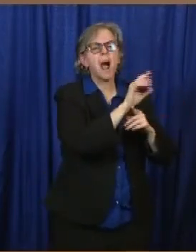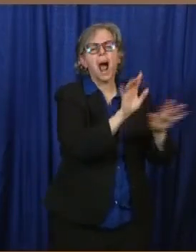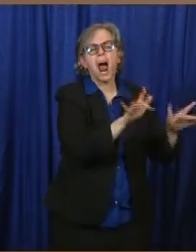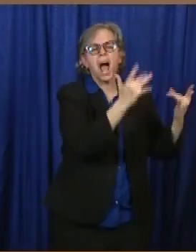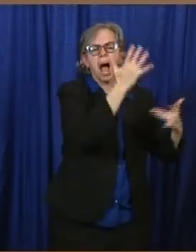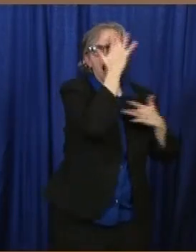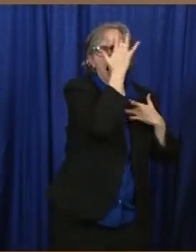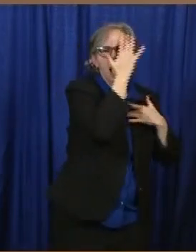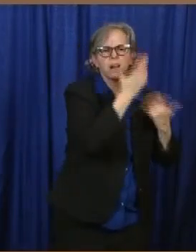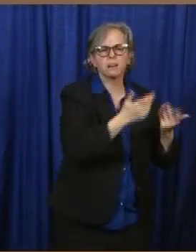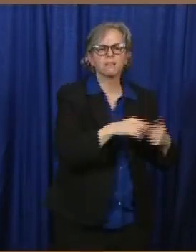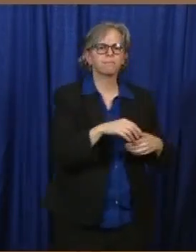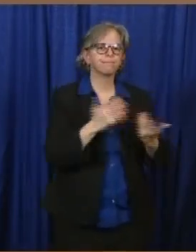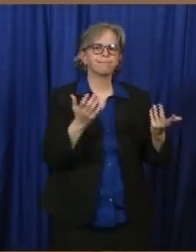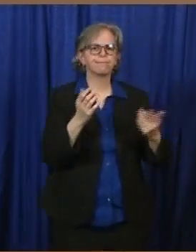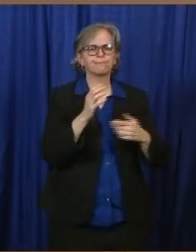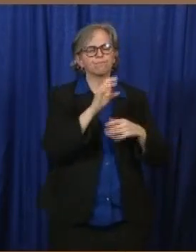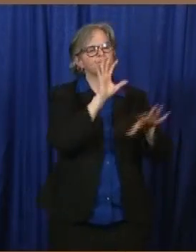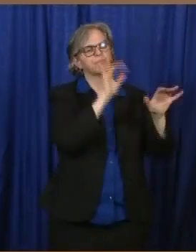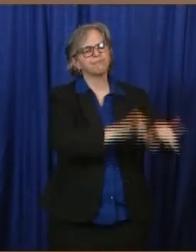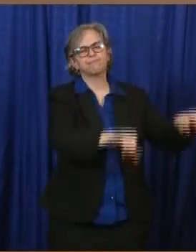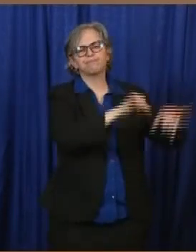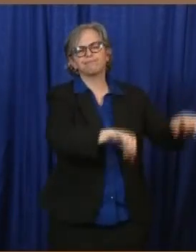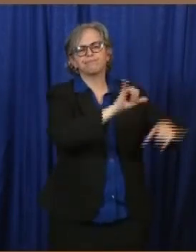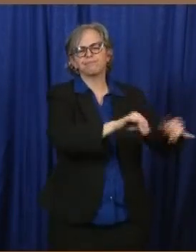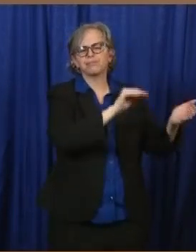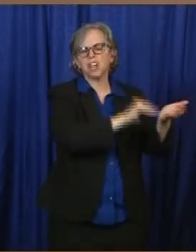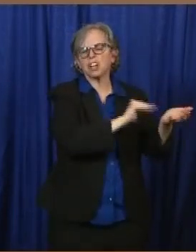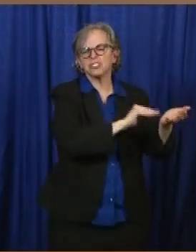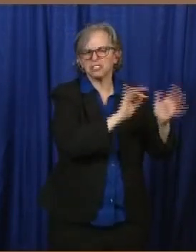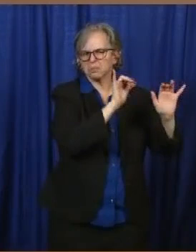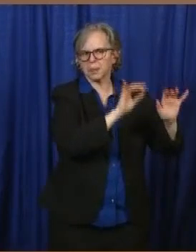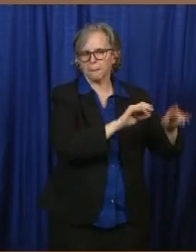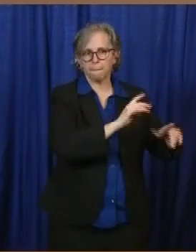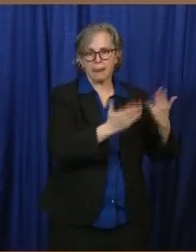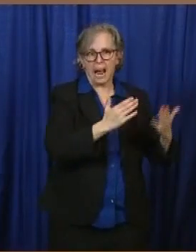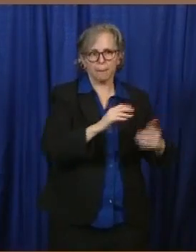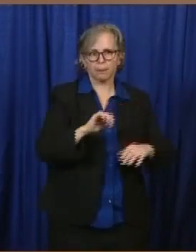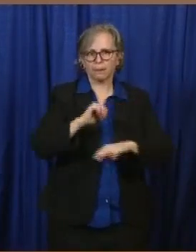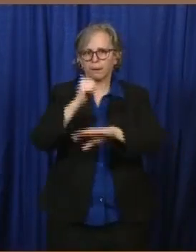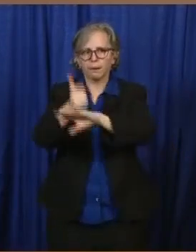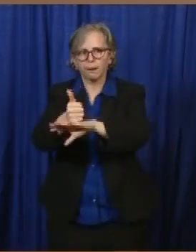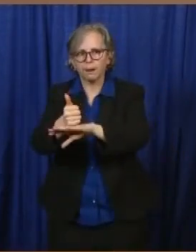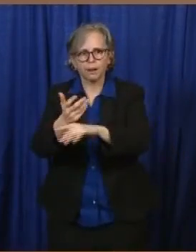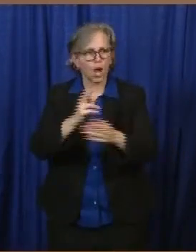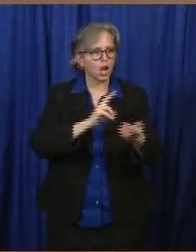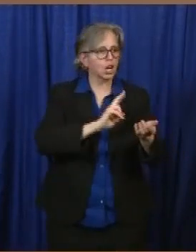BIGGER URBAN CENTERS, WHETHER IT IS HAVING SOME CENTERS FOR MORE MILDLY ILL FOLKS THAT